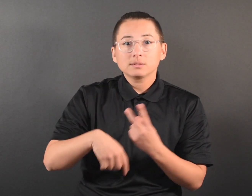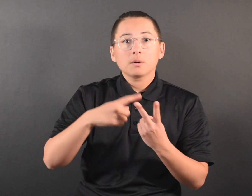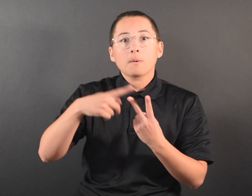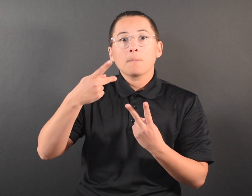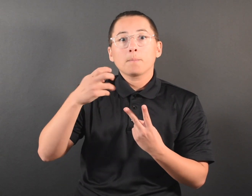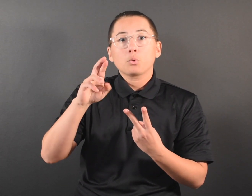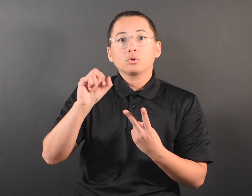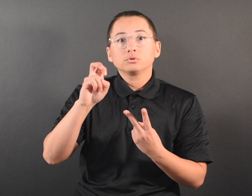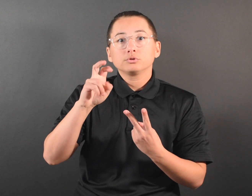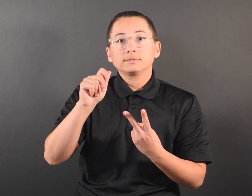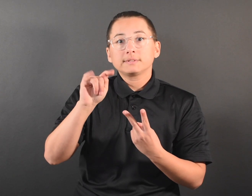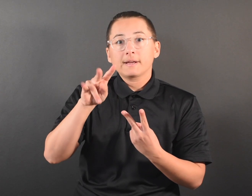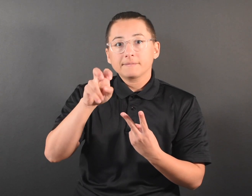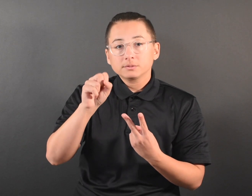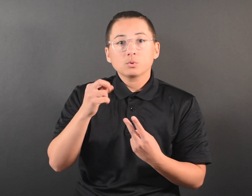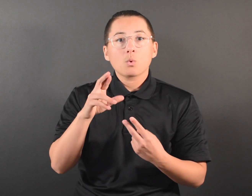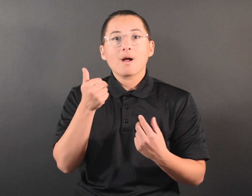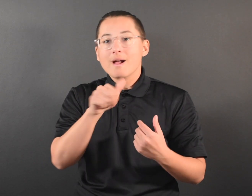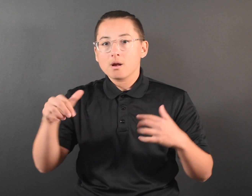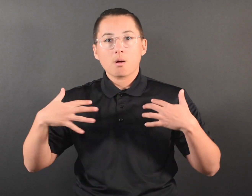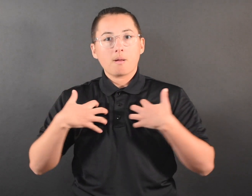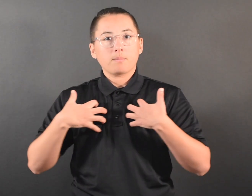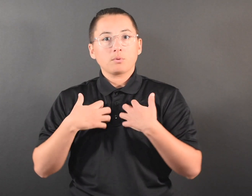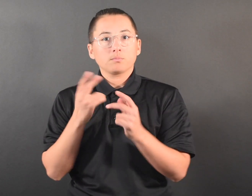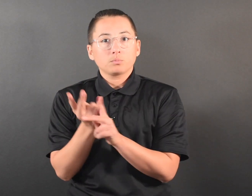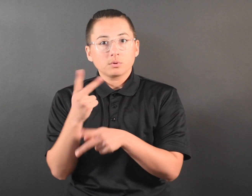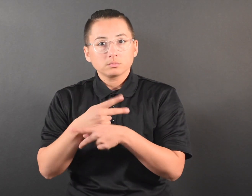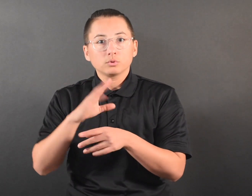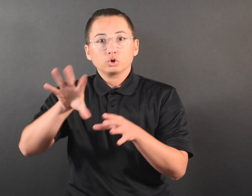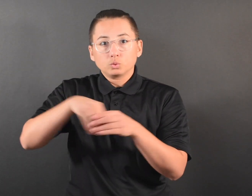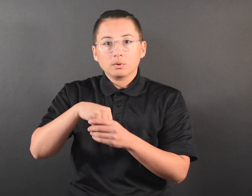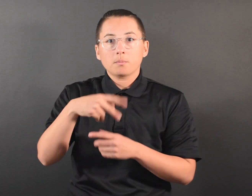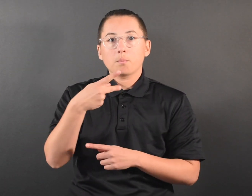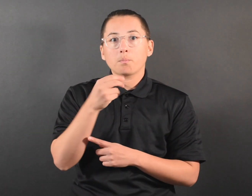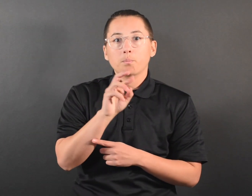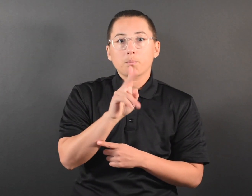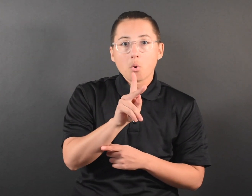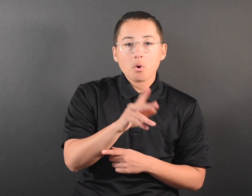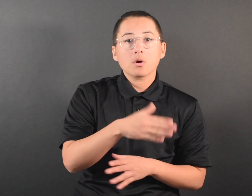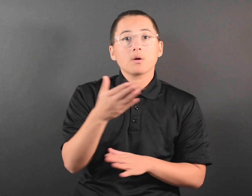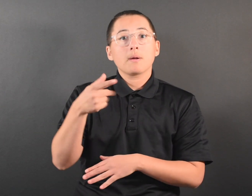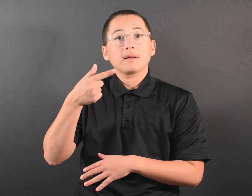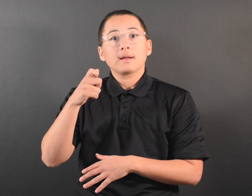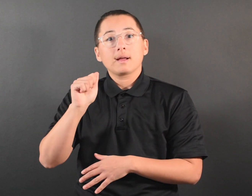pork products or gelatin. The vaccines are not grown in eggs and do not contain egg products.